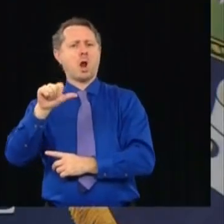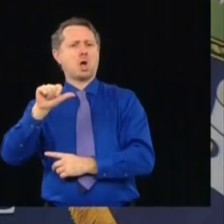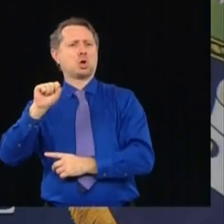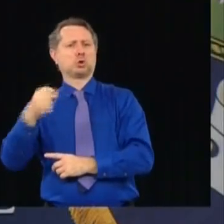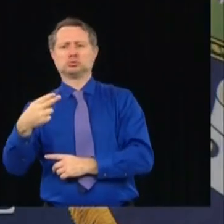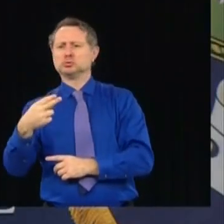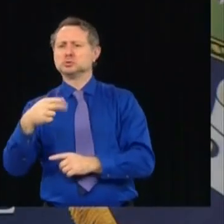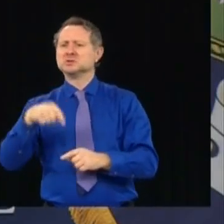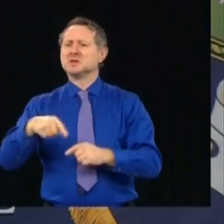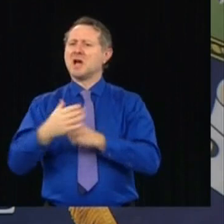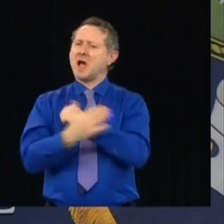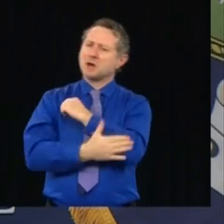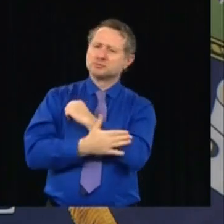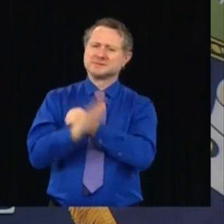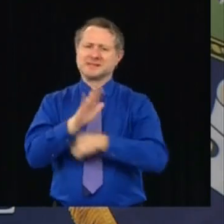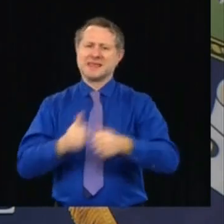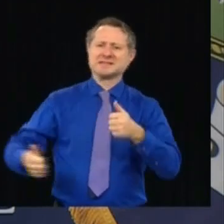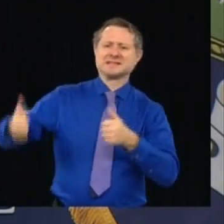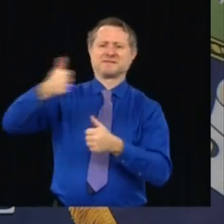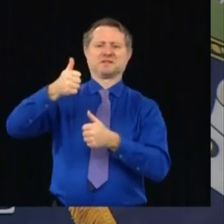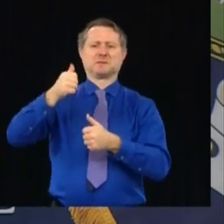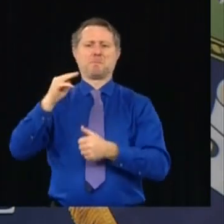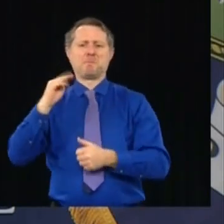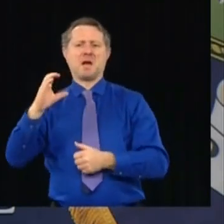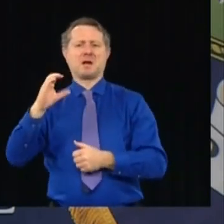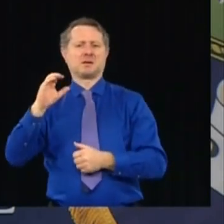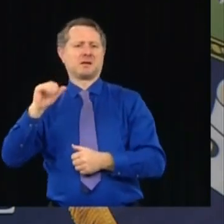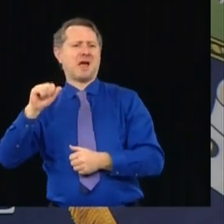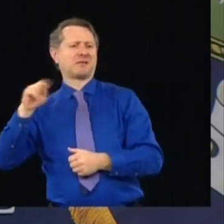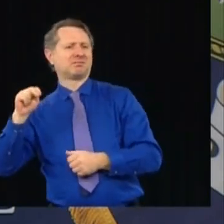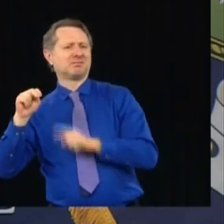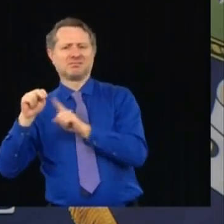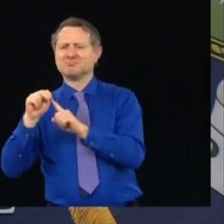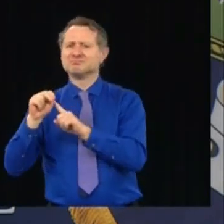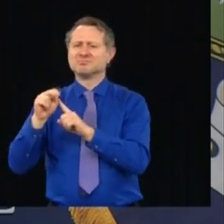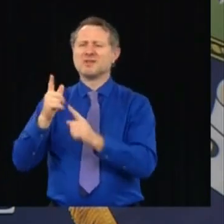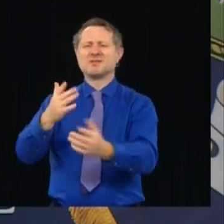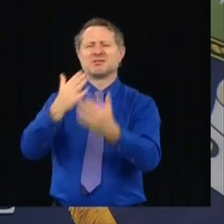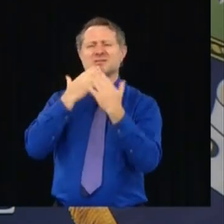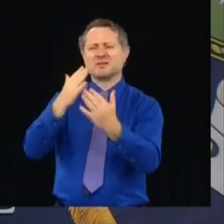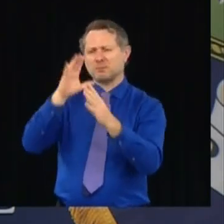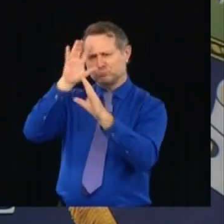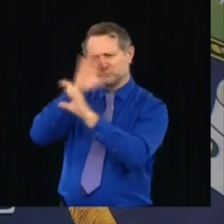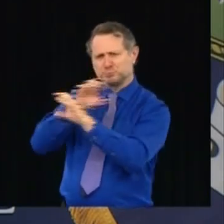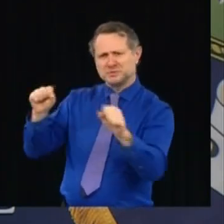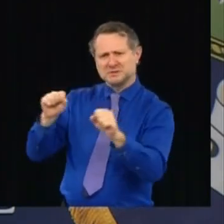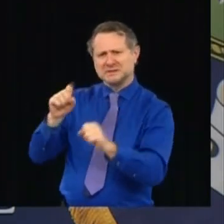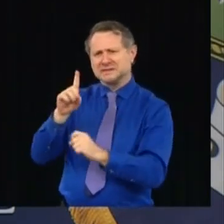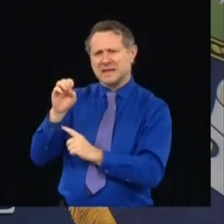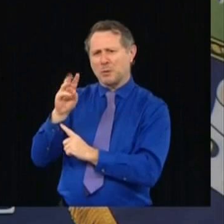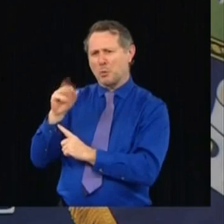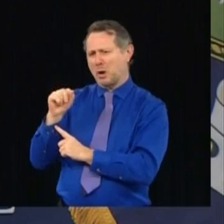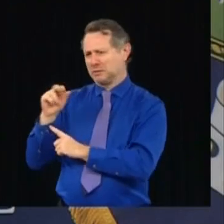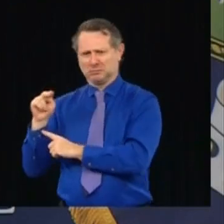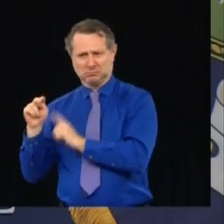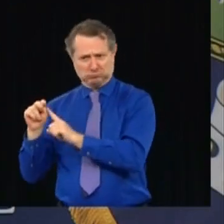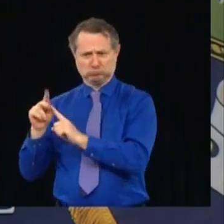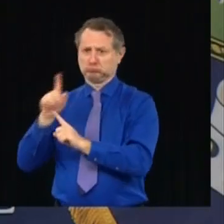THANK THEM ALL VERY MUCH. IT IS GREAT TO BE WITH MAYOR WALSH AND COUNTY EXECUTIVE RYAN